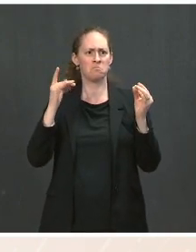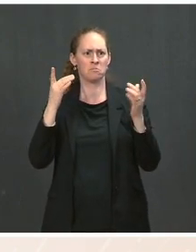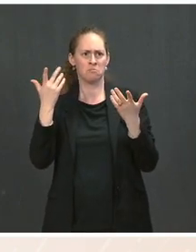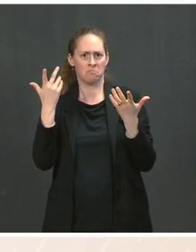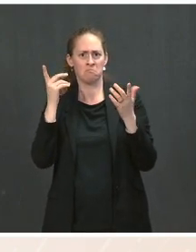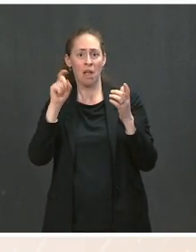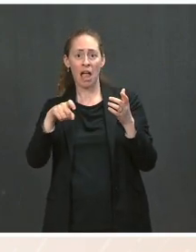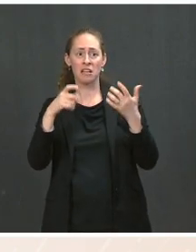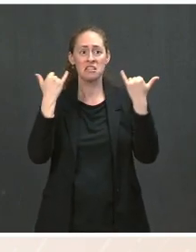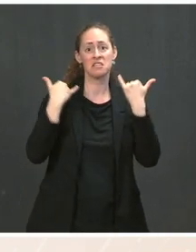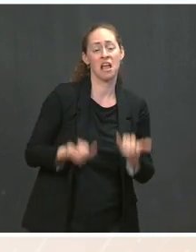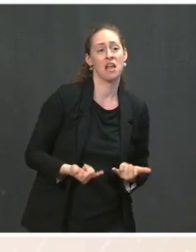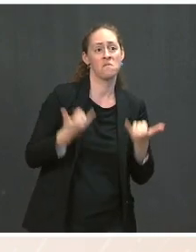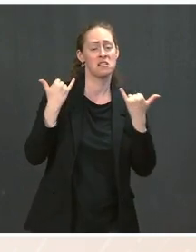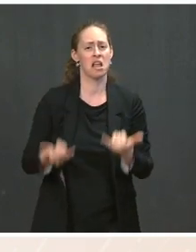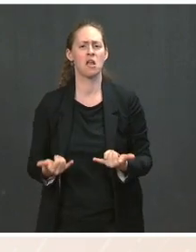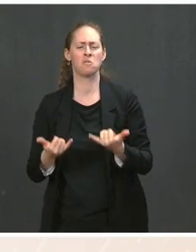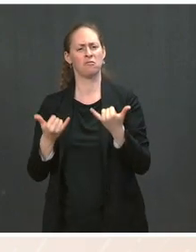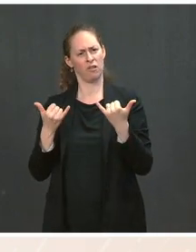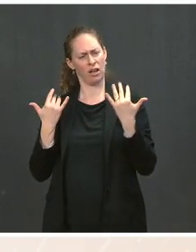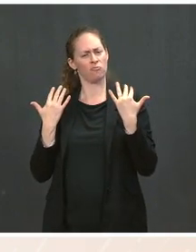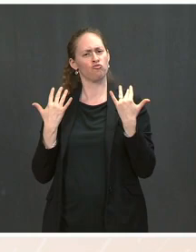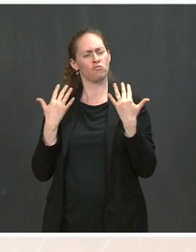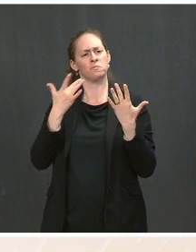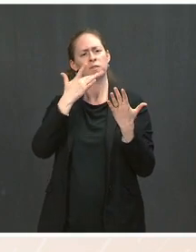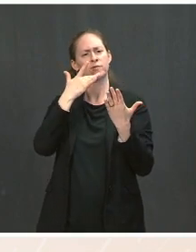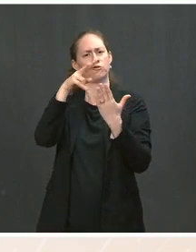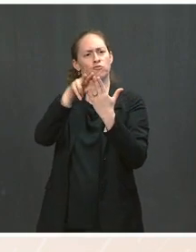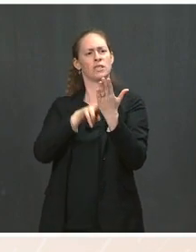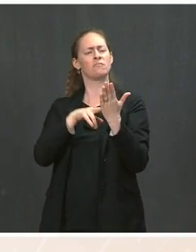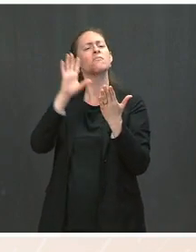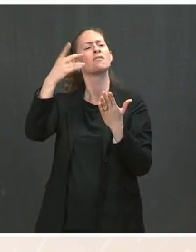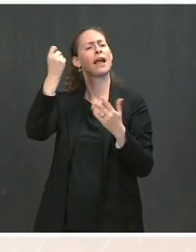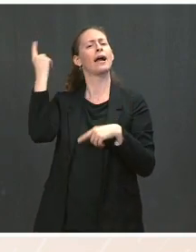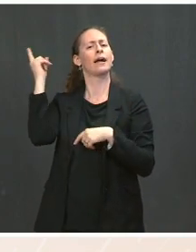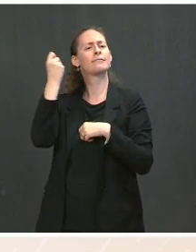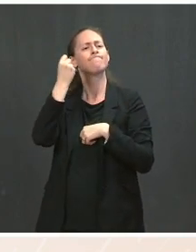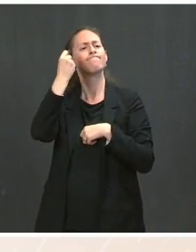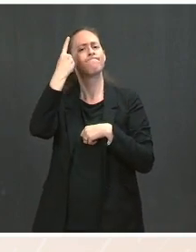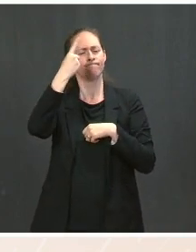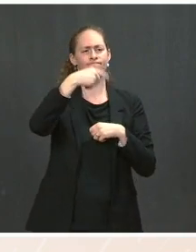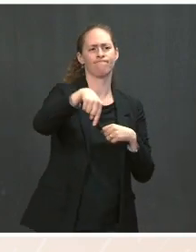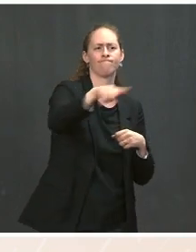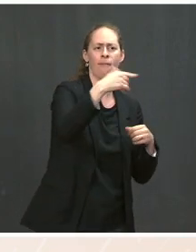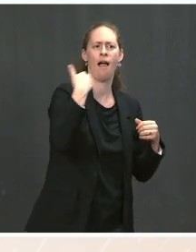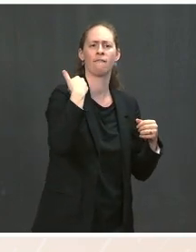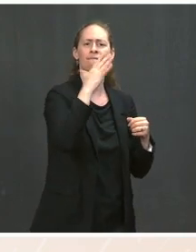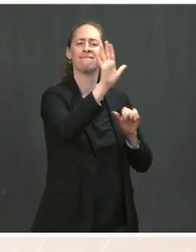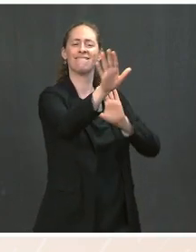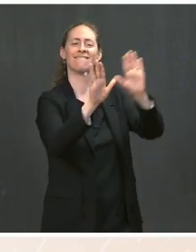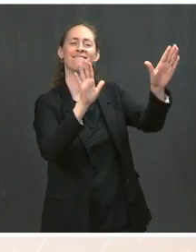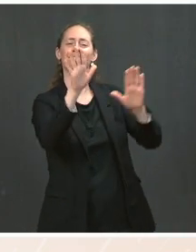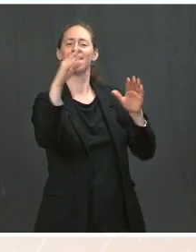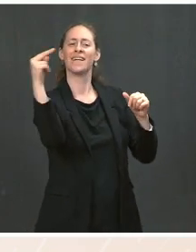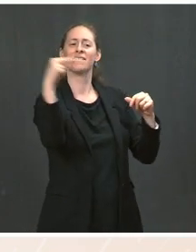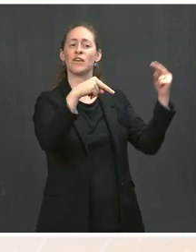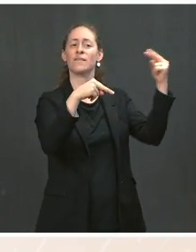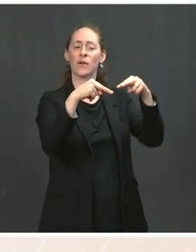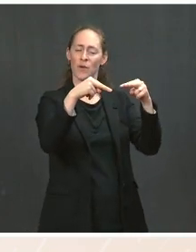he'll have until he reads that report. But he certainly understands that members of Congress have a range of views and they're going to propose legislation. He may or may not support it.